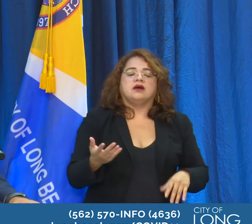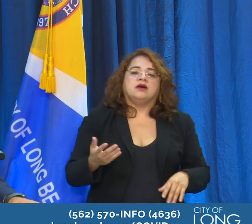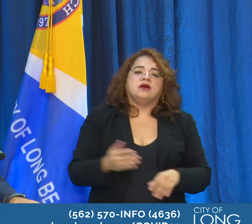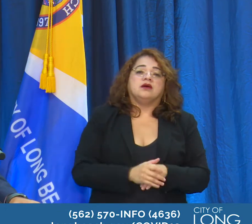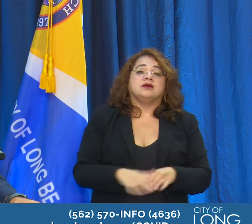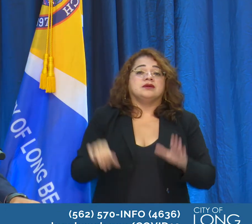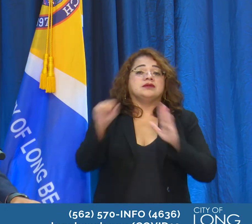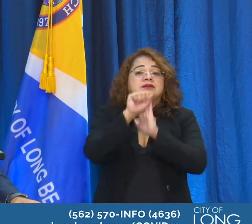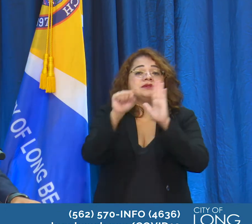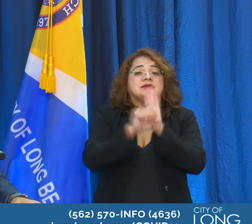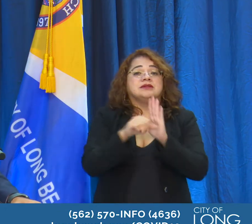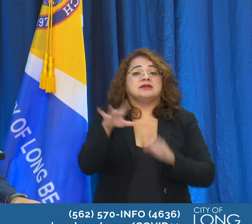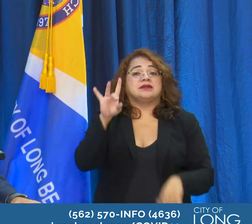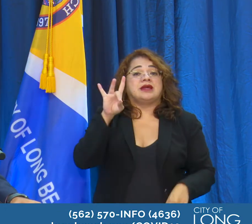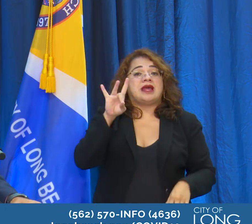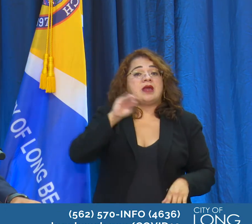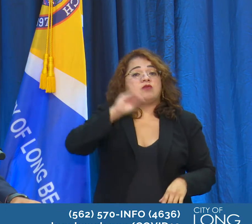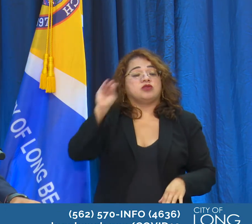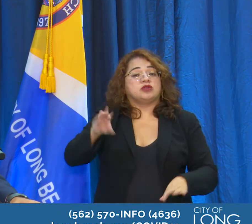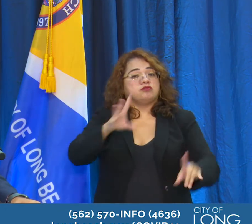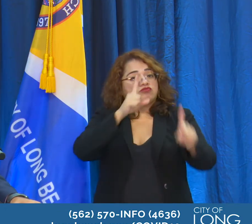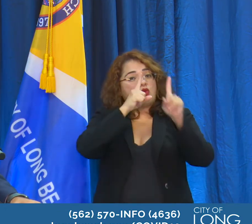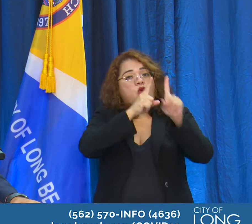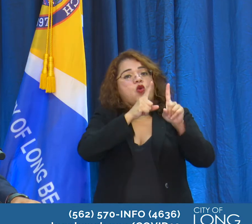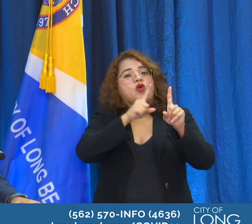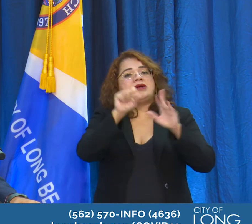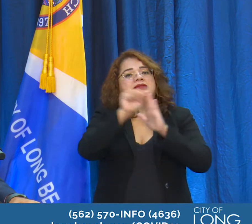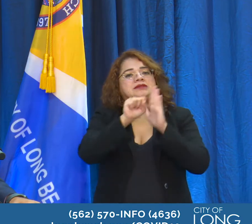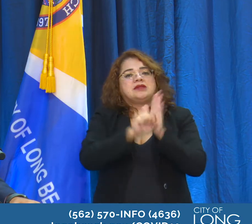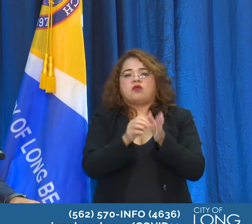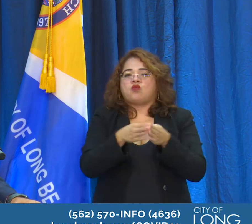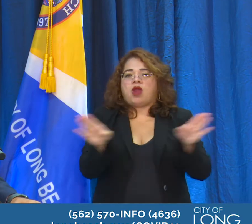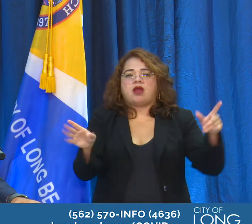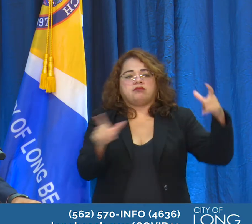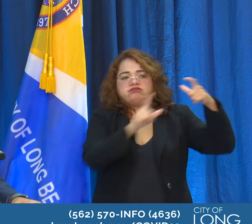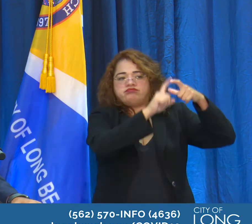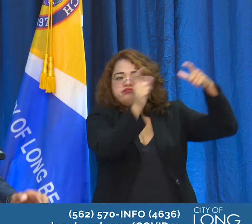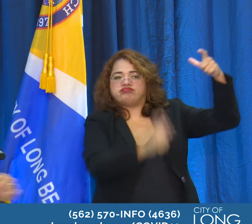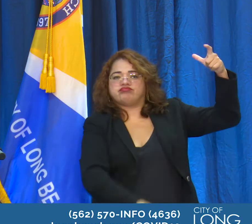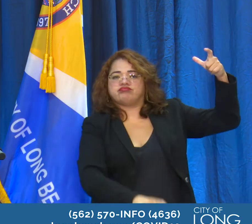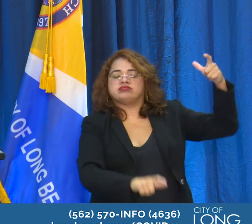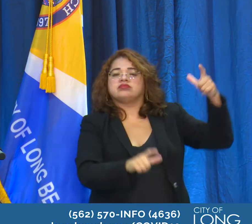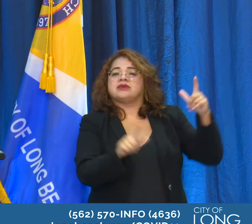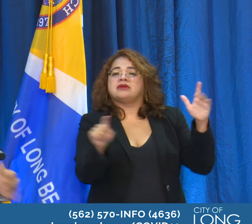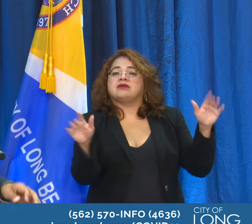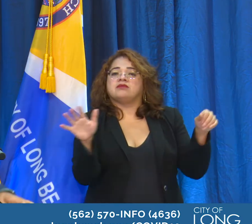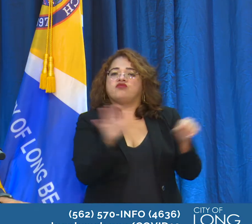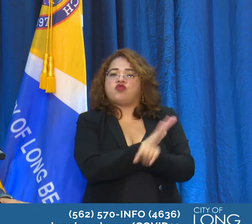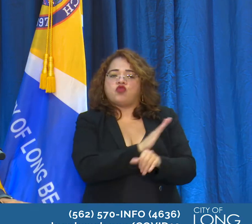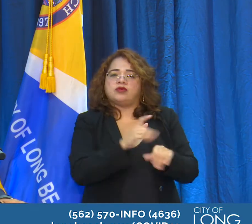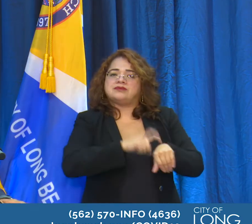kind of a 8 percent goal for an extended period of time where they really believe counties